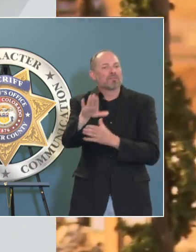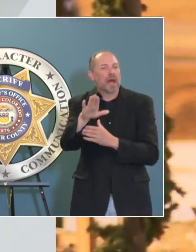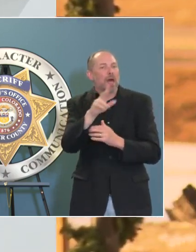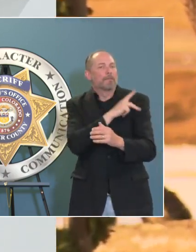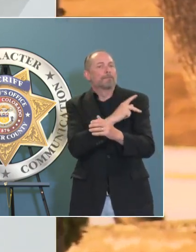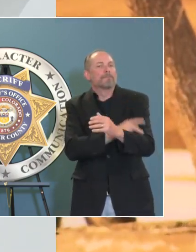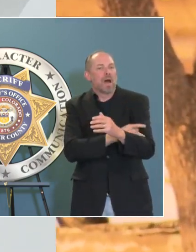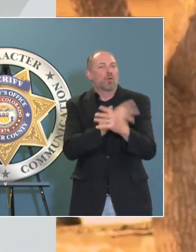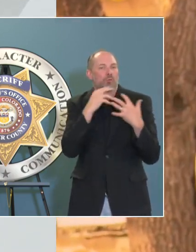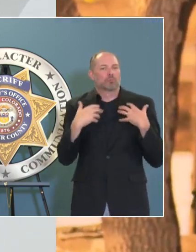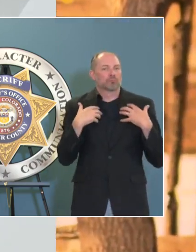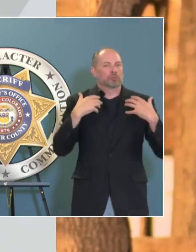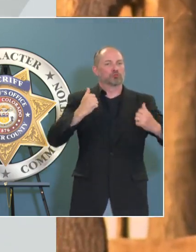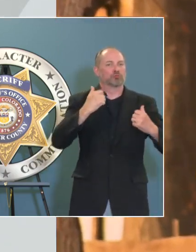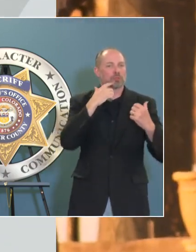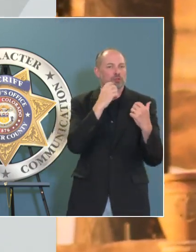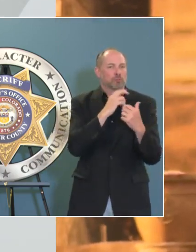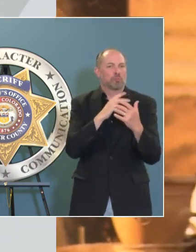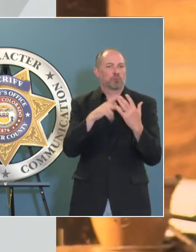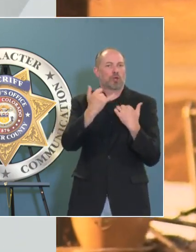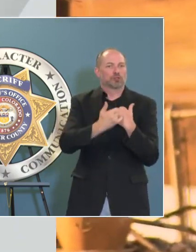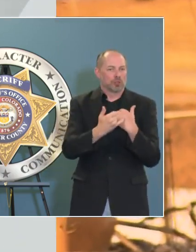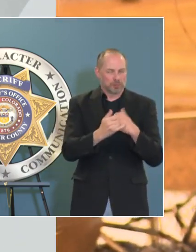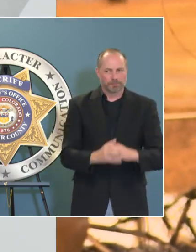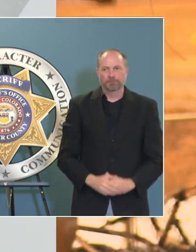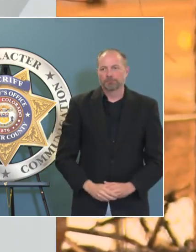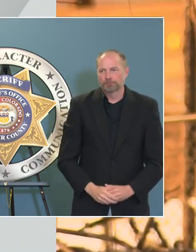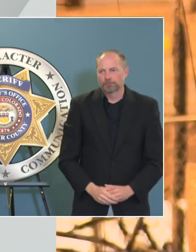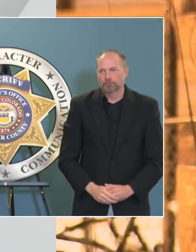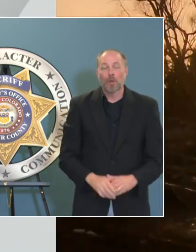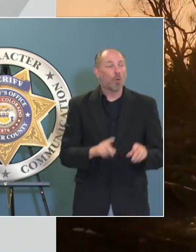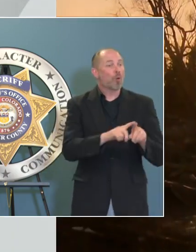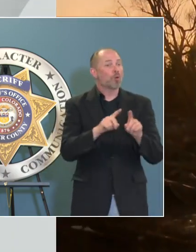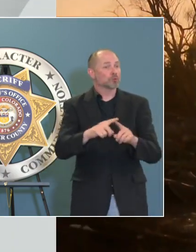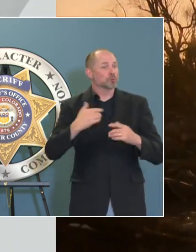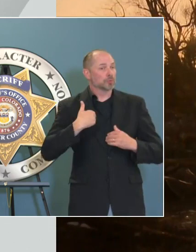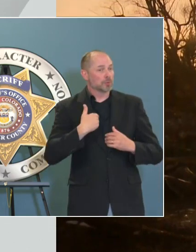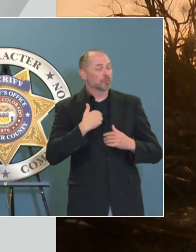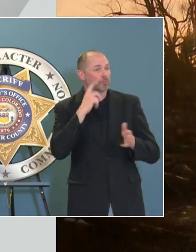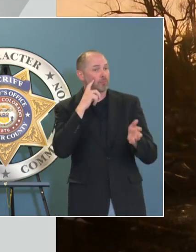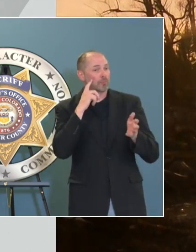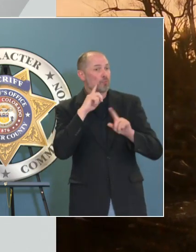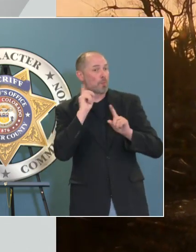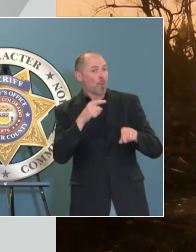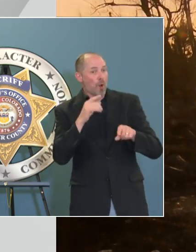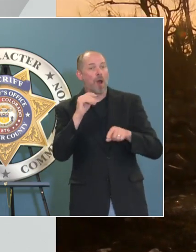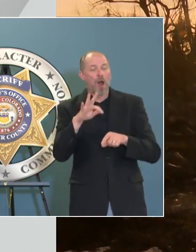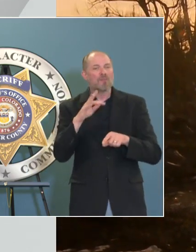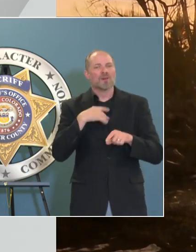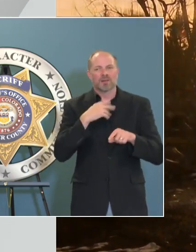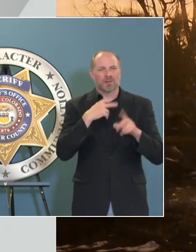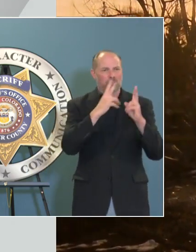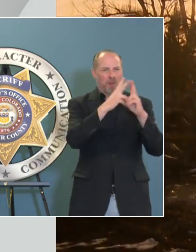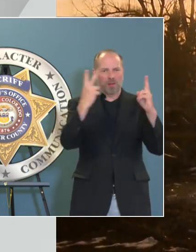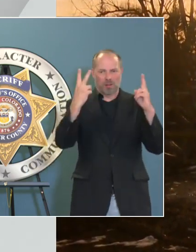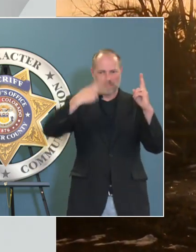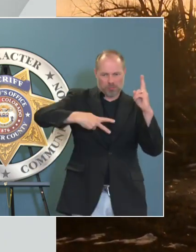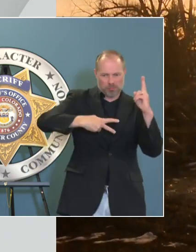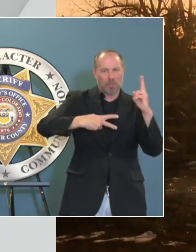AND THE PREVIOUSLY ONBOARD POWERLINE HAD TO BE REPAIRED FOR PART OF THAT POWER